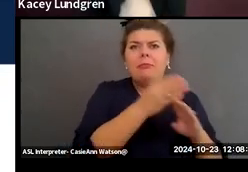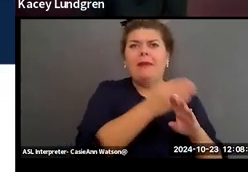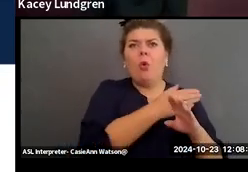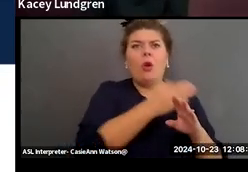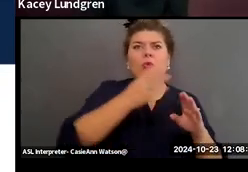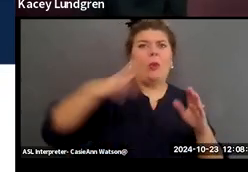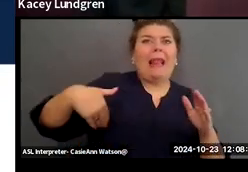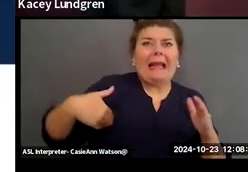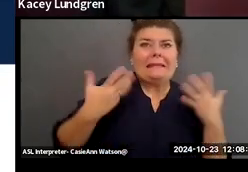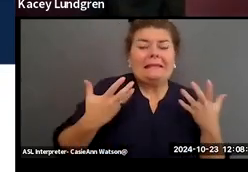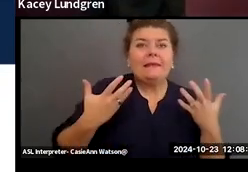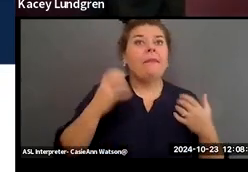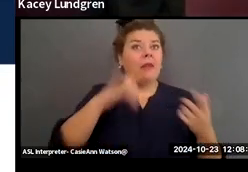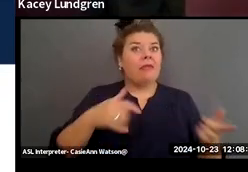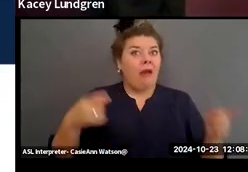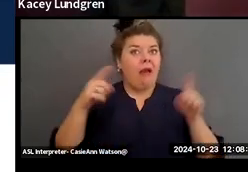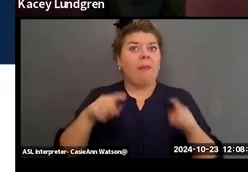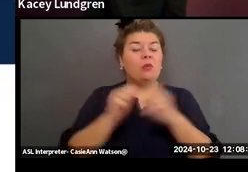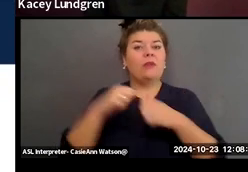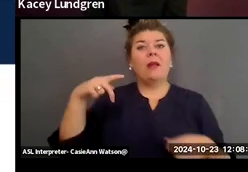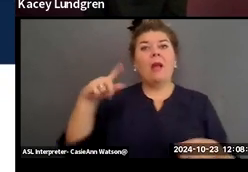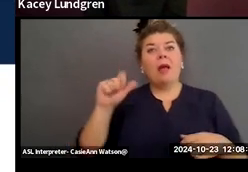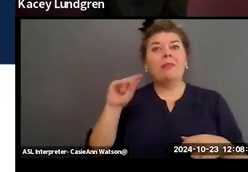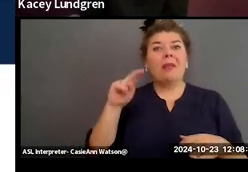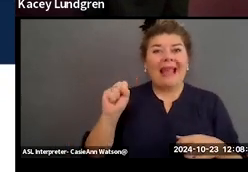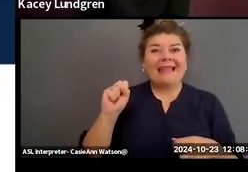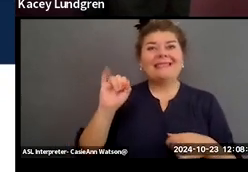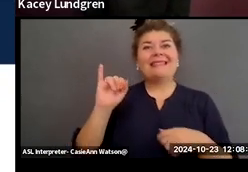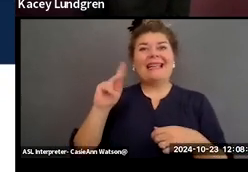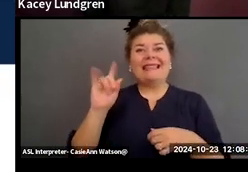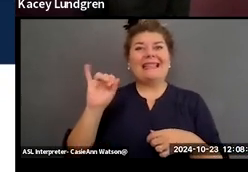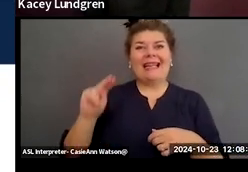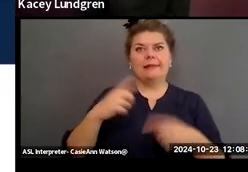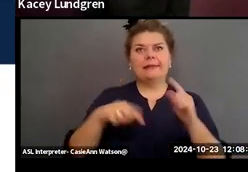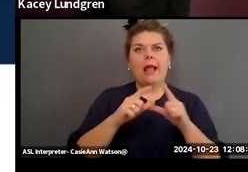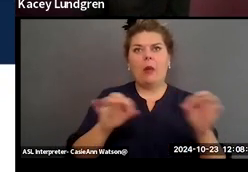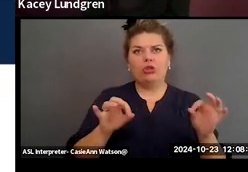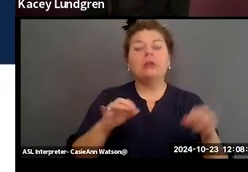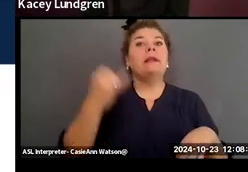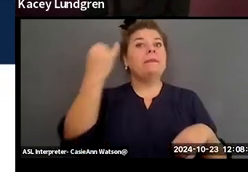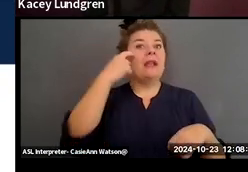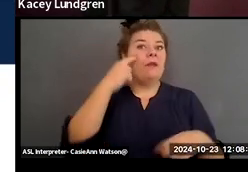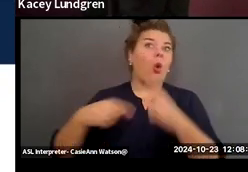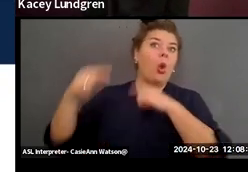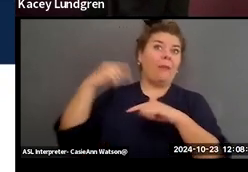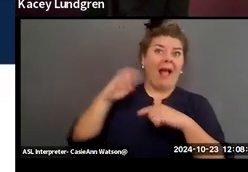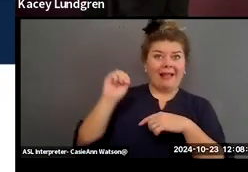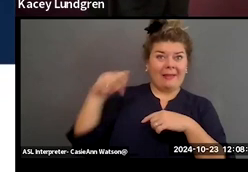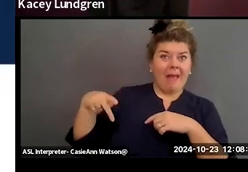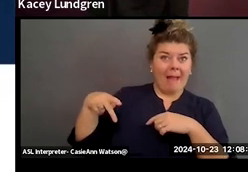This most notably happened with Plains Indian Sign Language. If we look back at the map on the previous slide here,